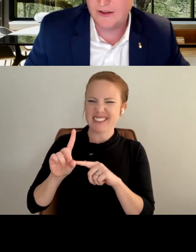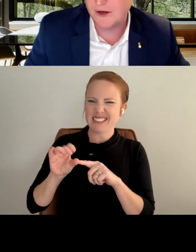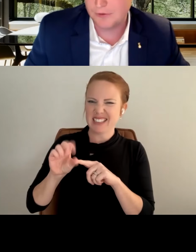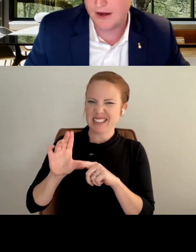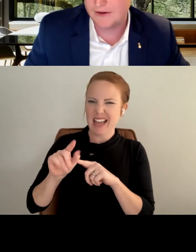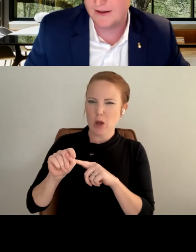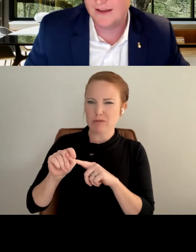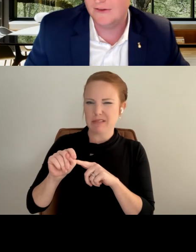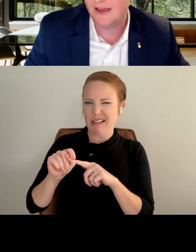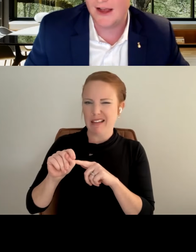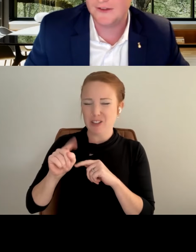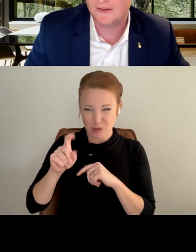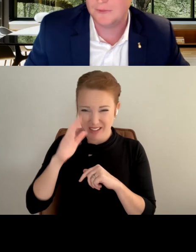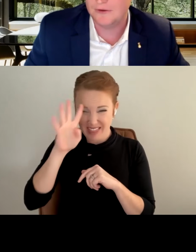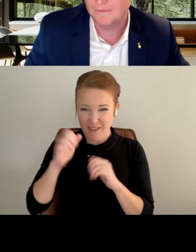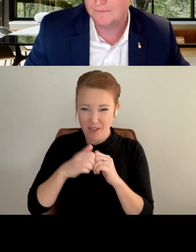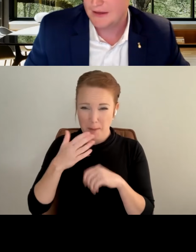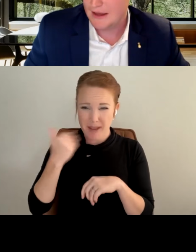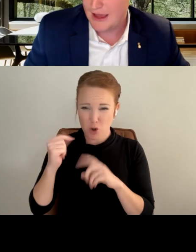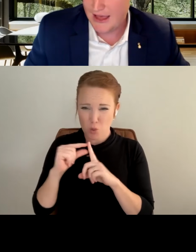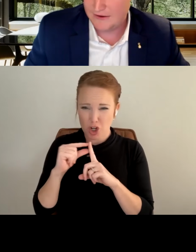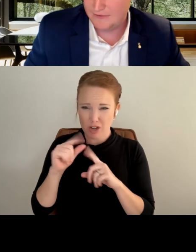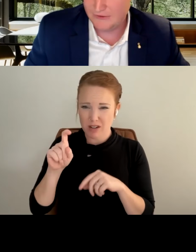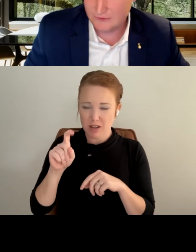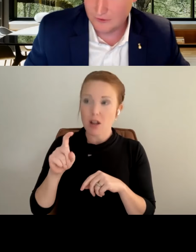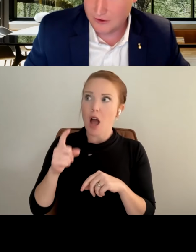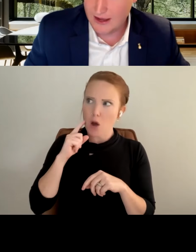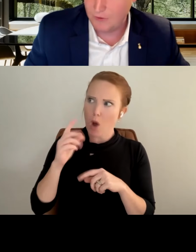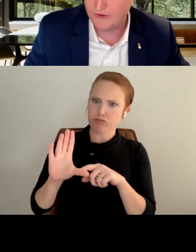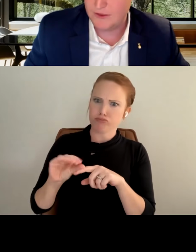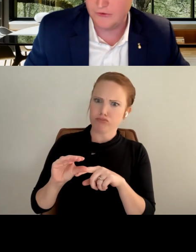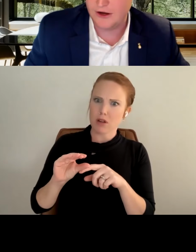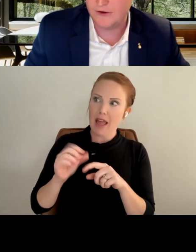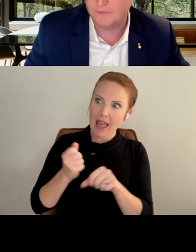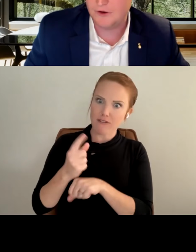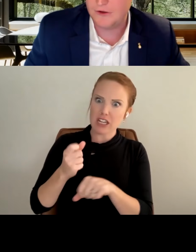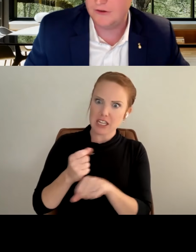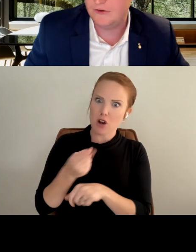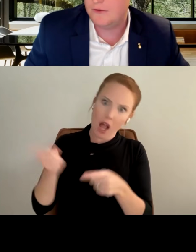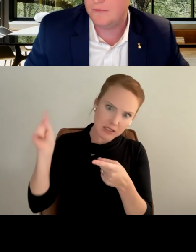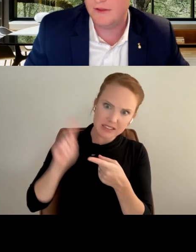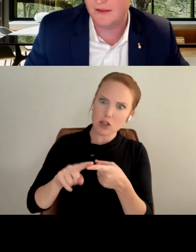until your product is accessible. And let's look at what some of those are, throw those into the